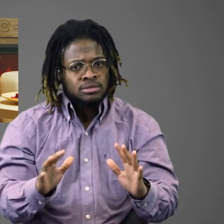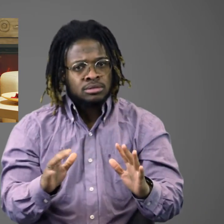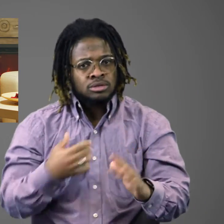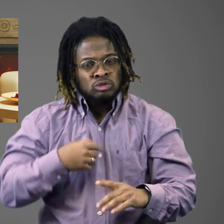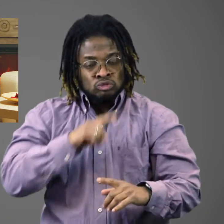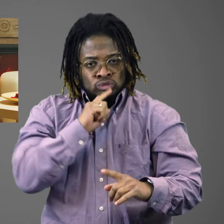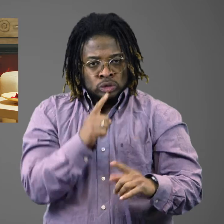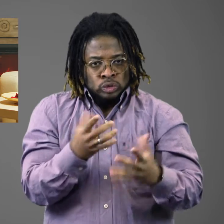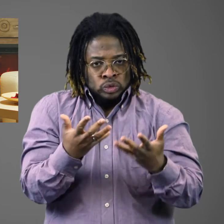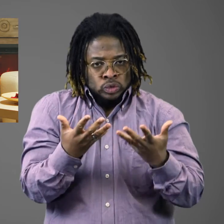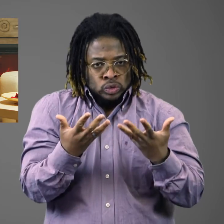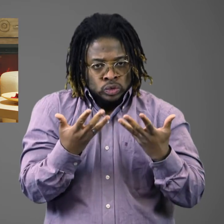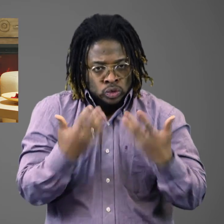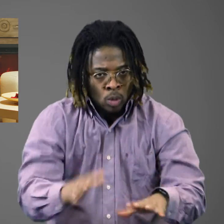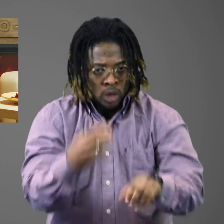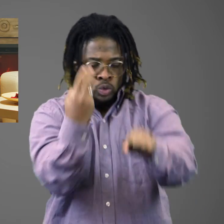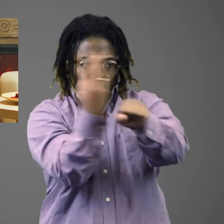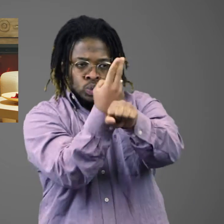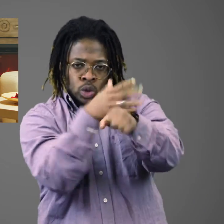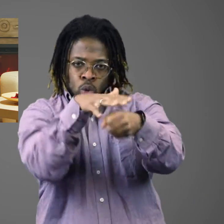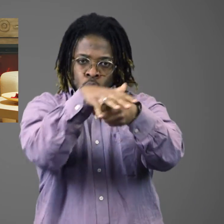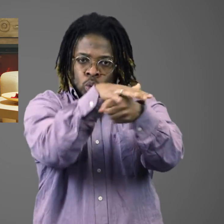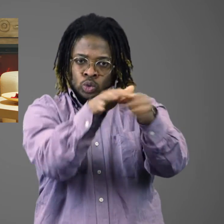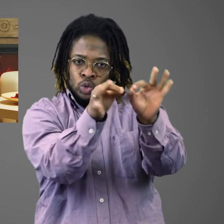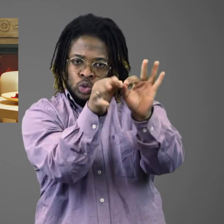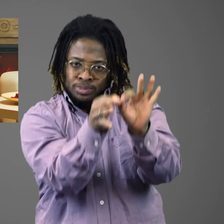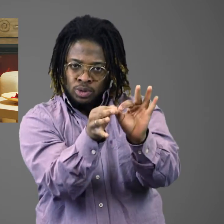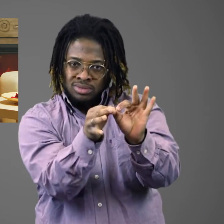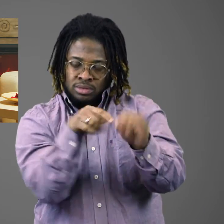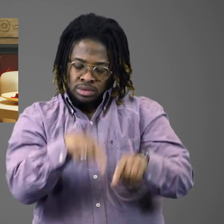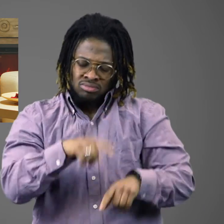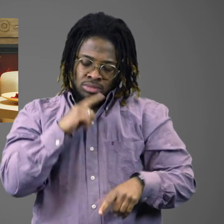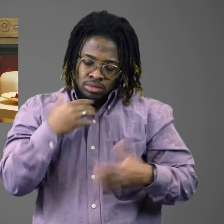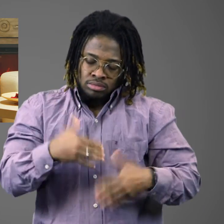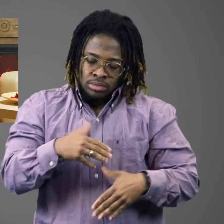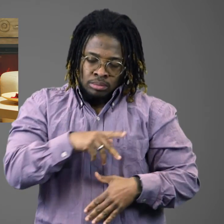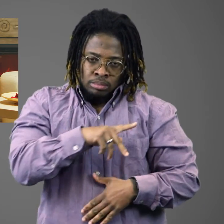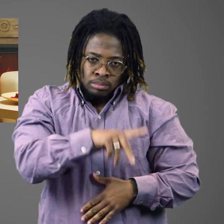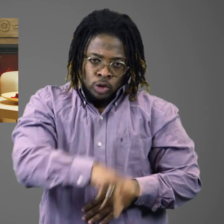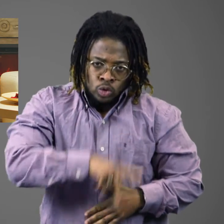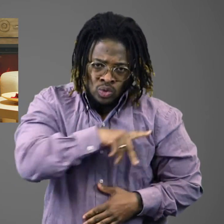Uh, no! Not an option! But I really didn't want to use a local interpreter.